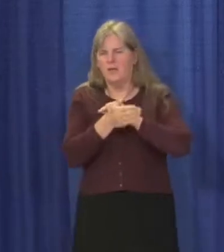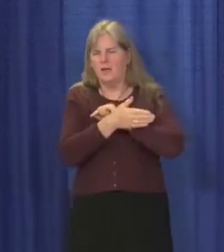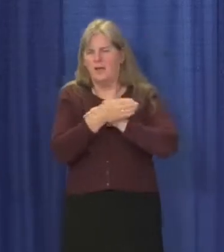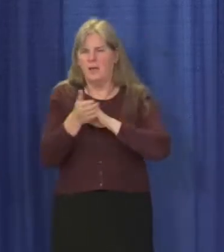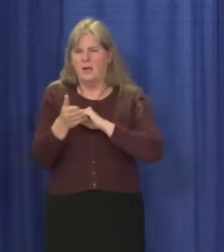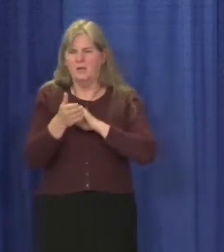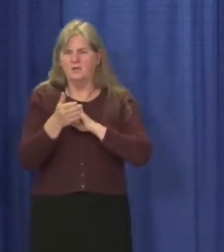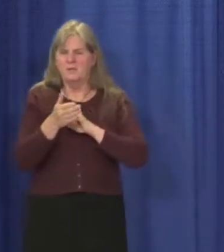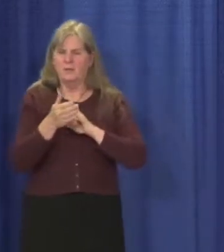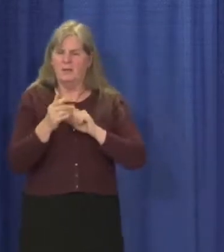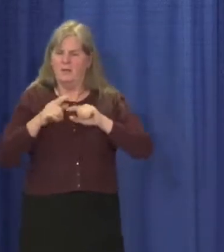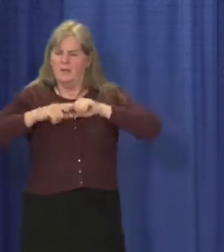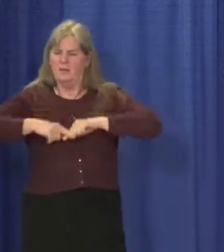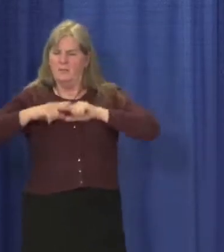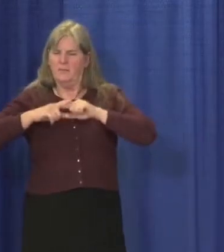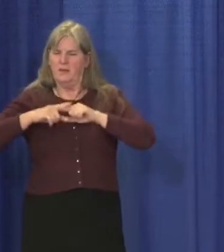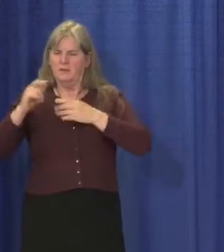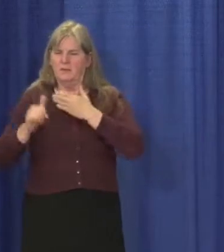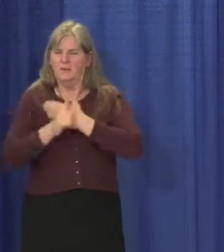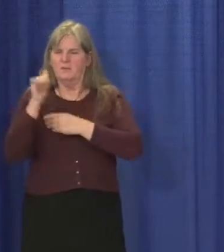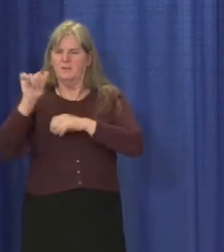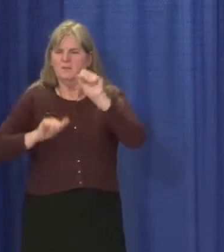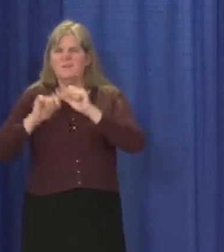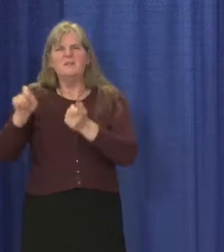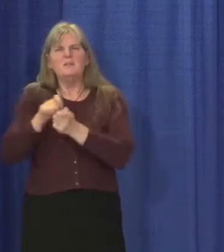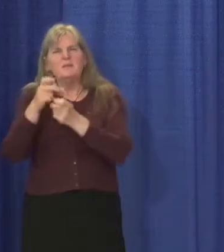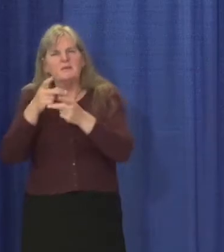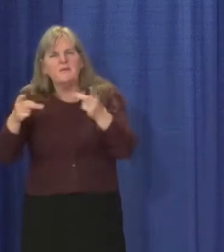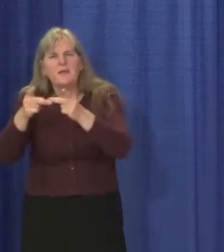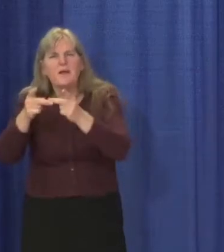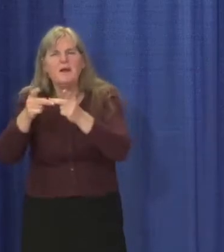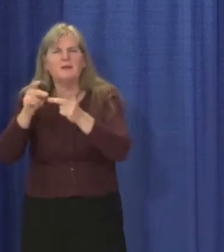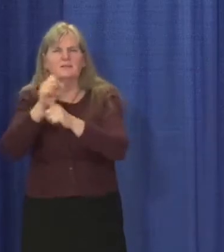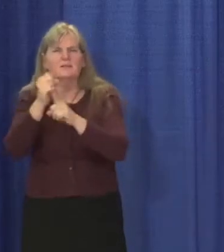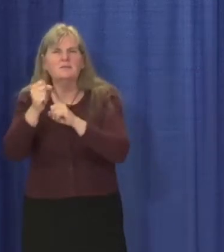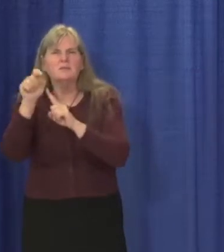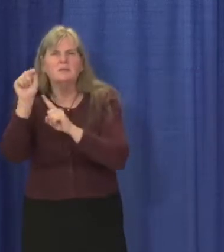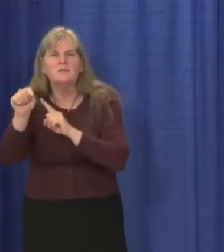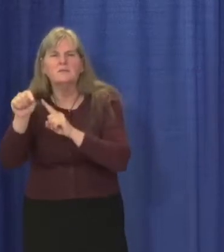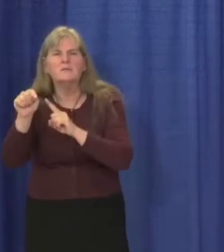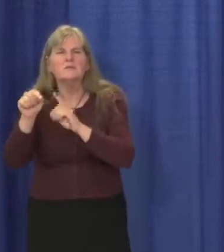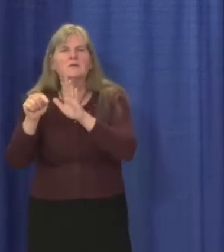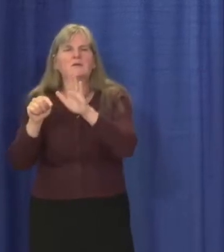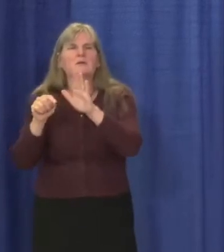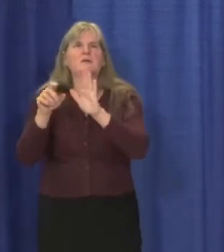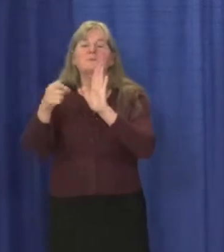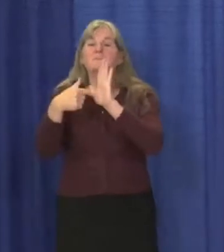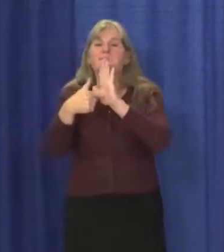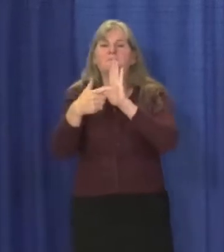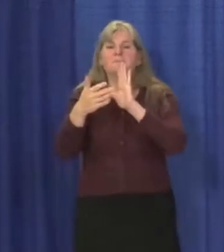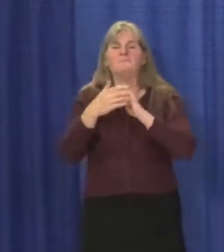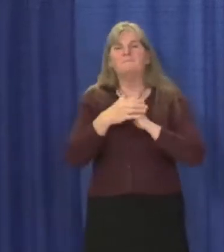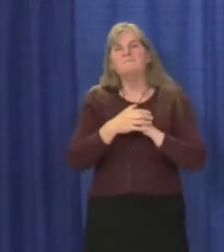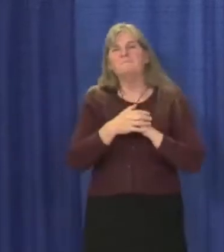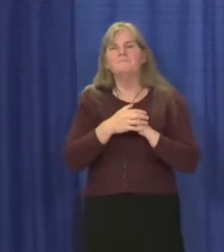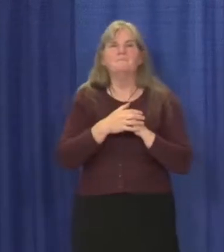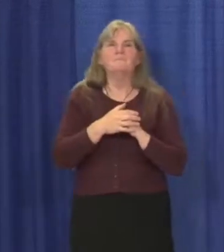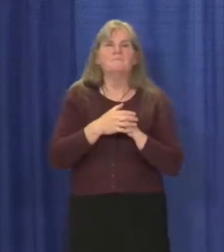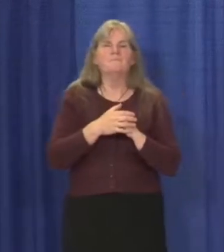assessment for certain settings. It maybe -- for instance the